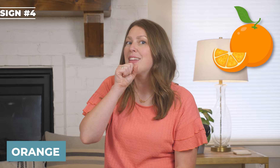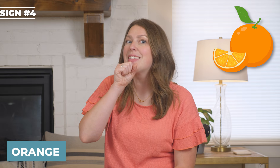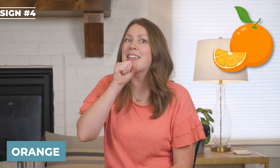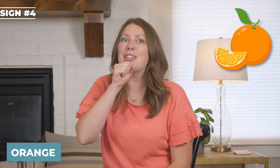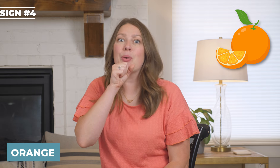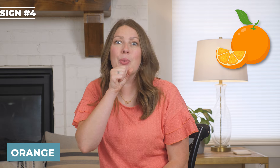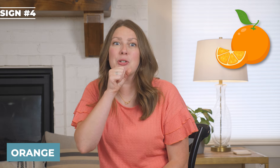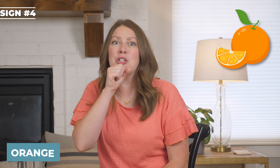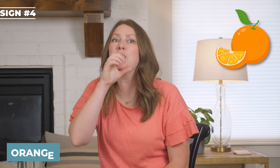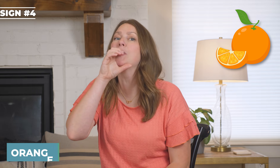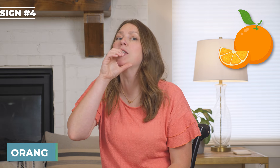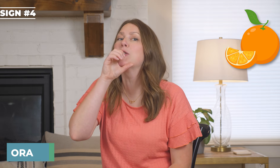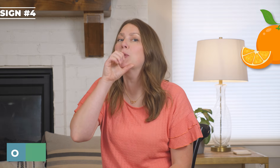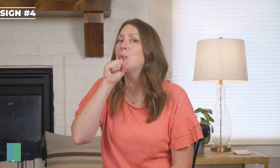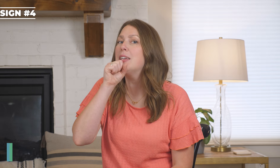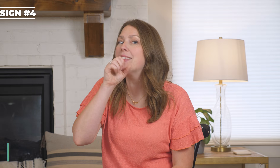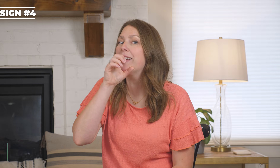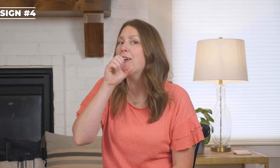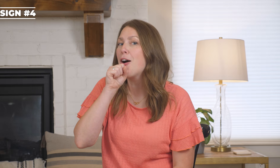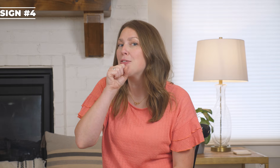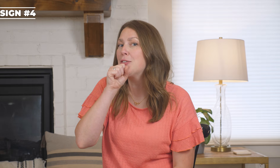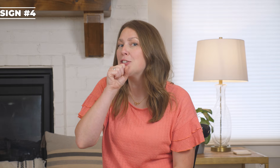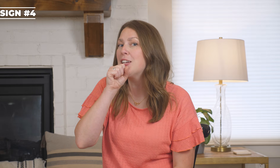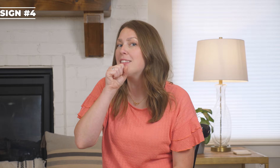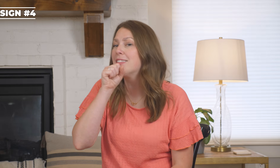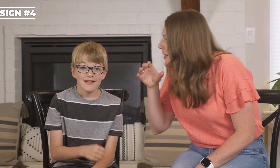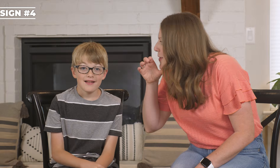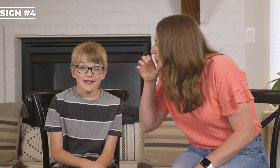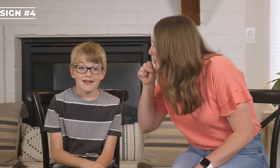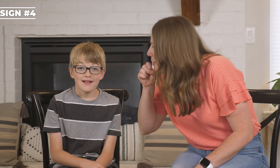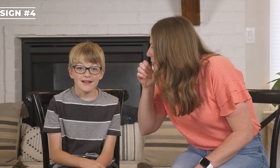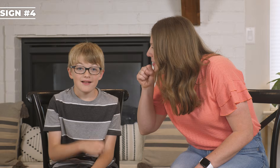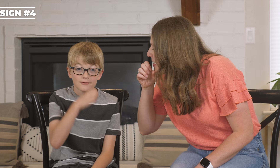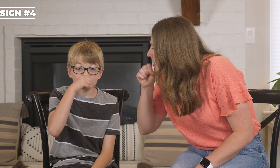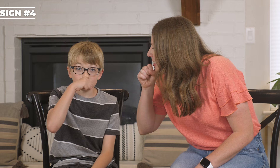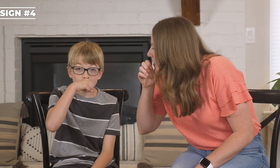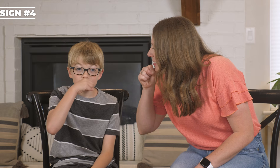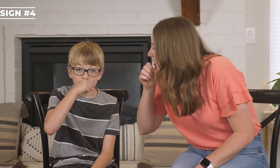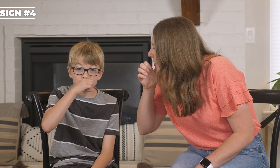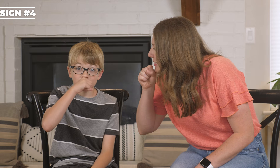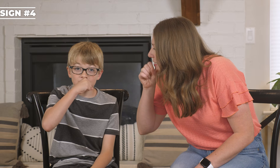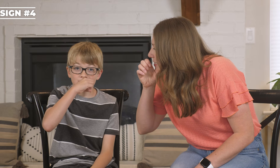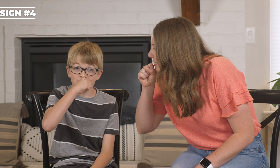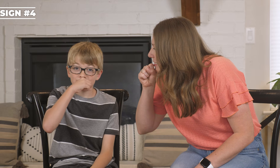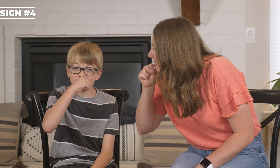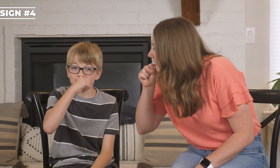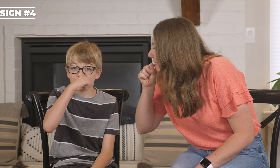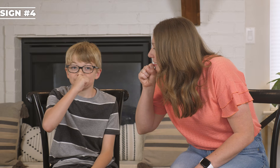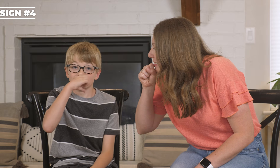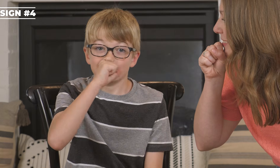It's like the orange juice is squeezing off of your chin. Orange